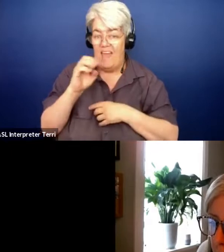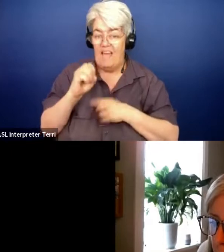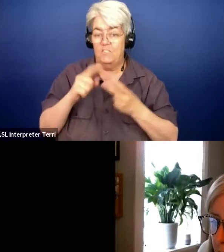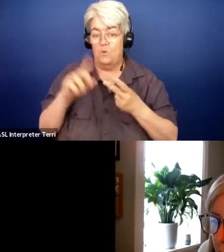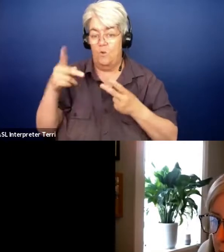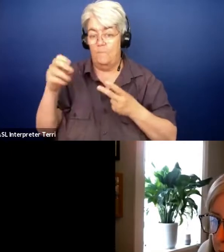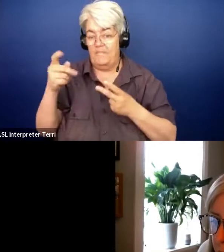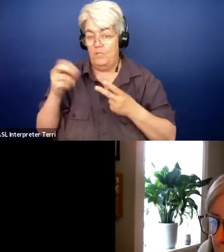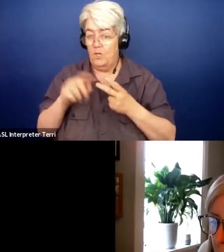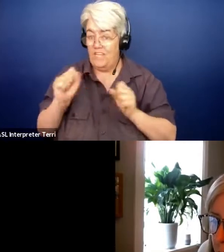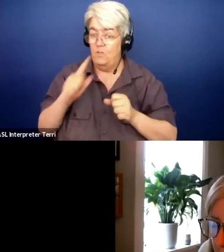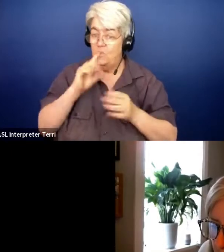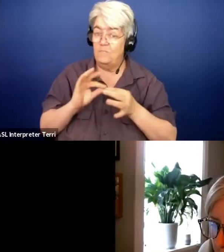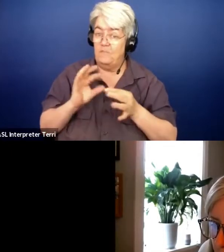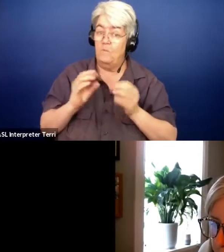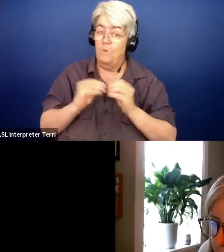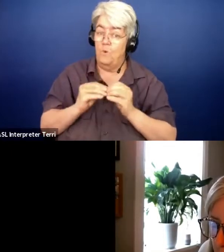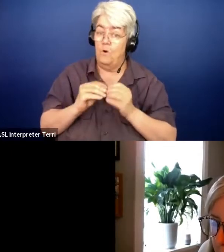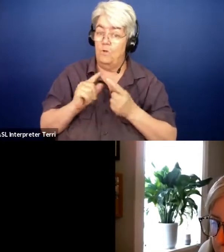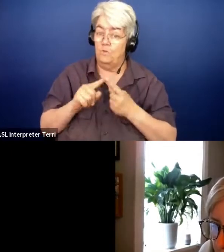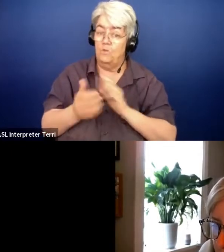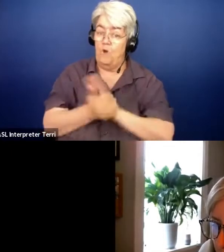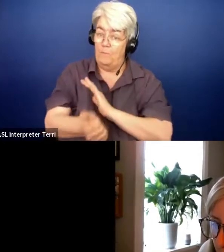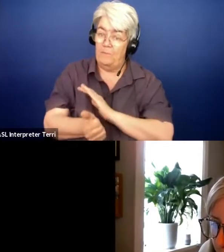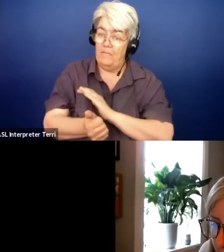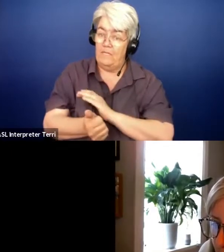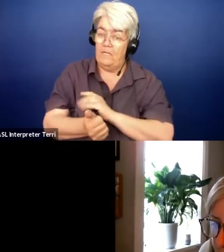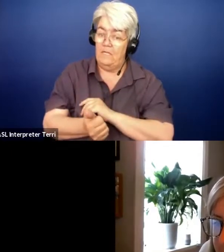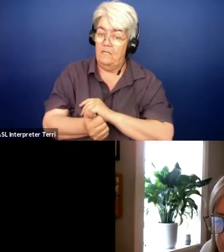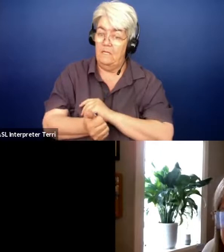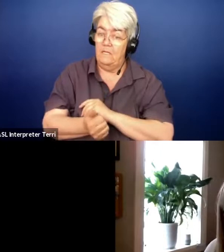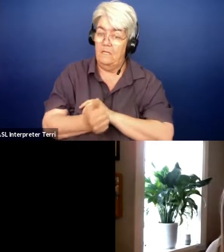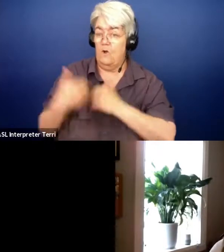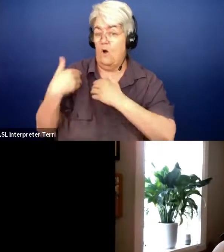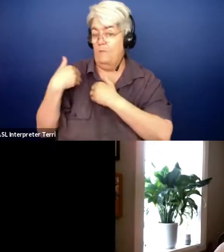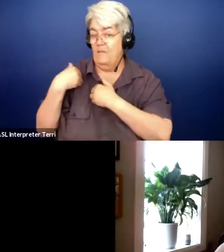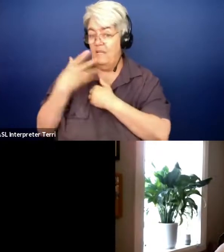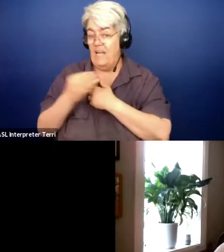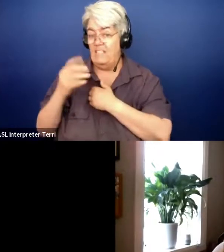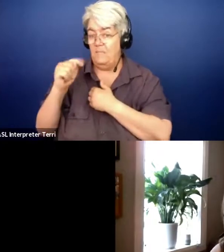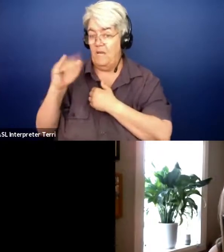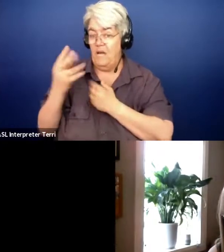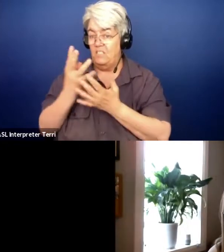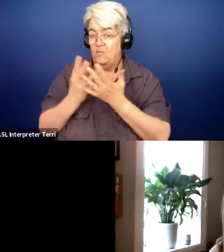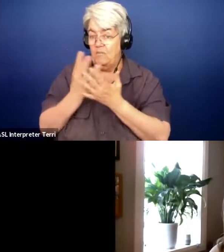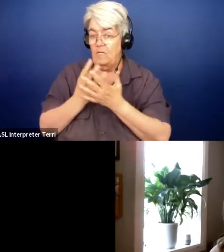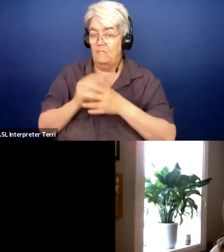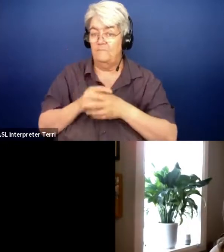or Peter. Have you seen this?